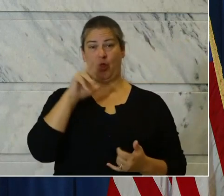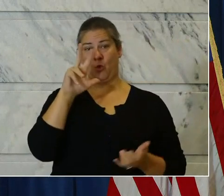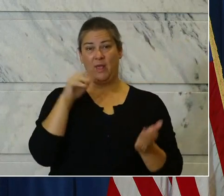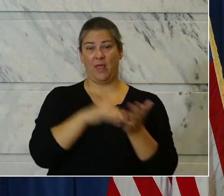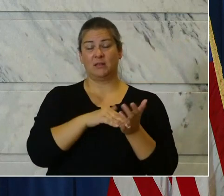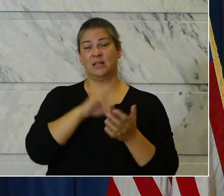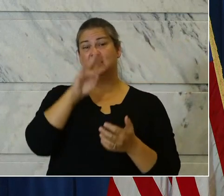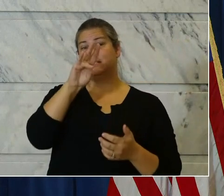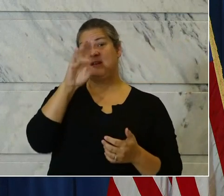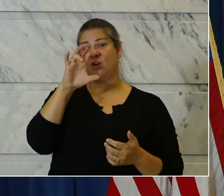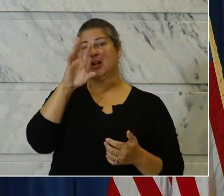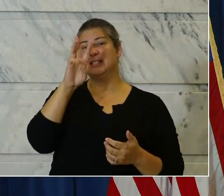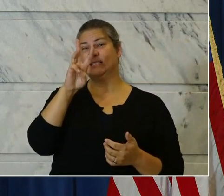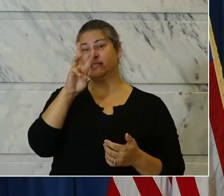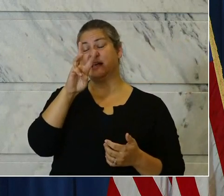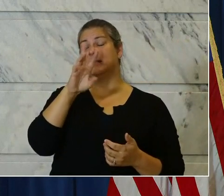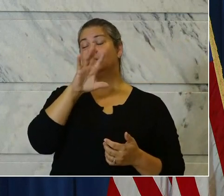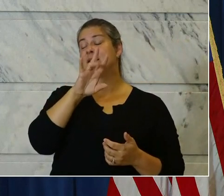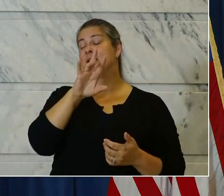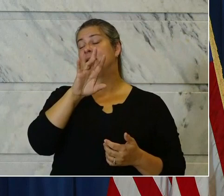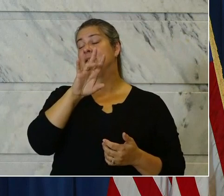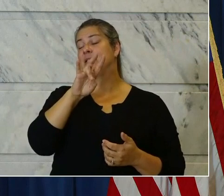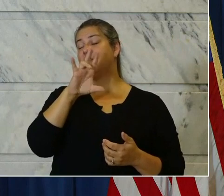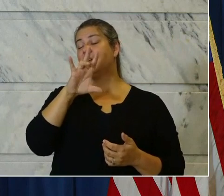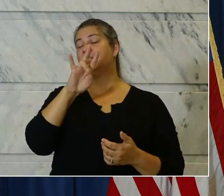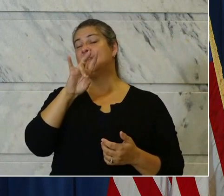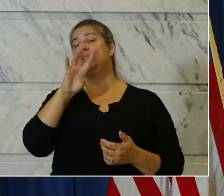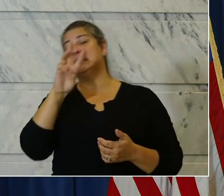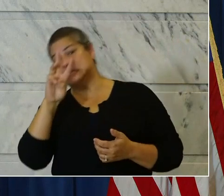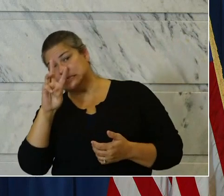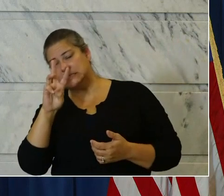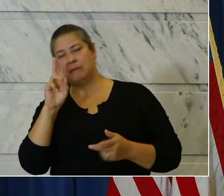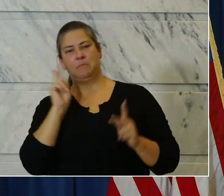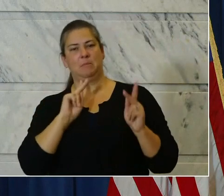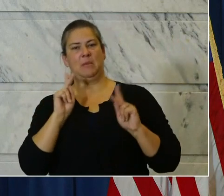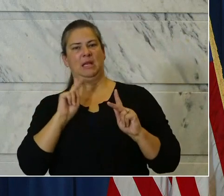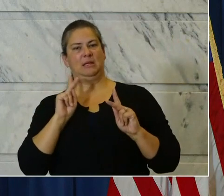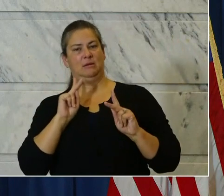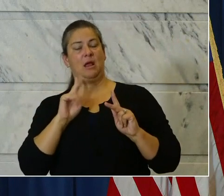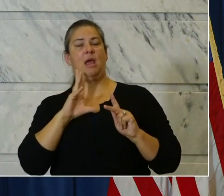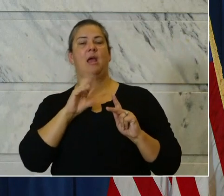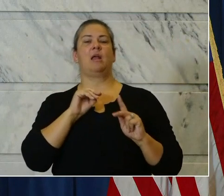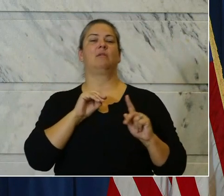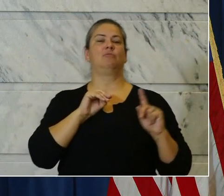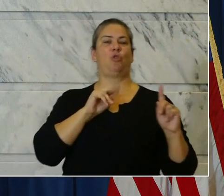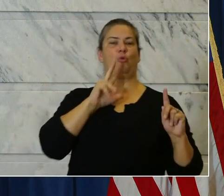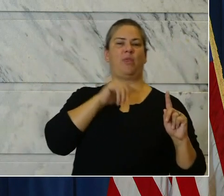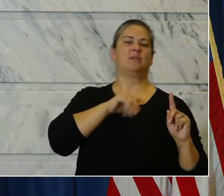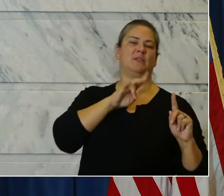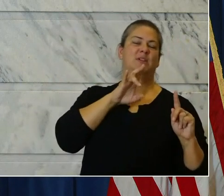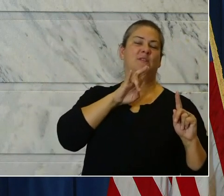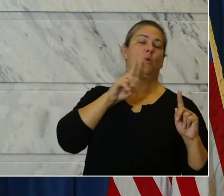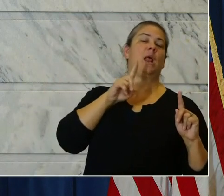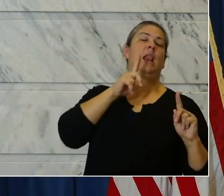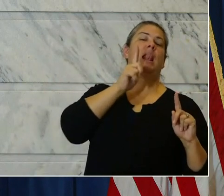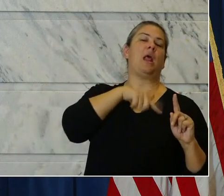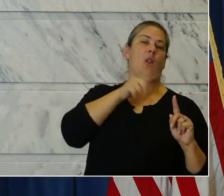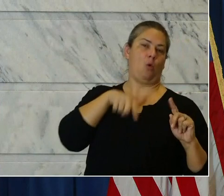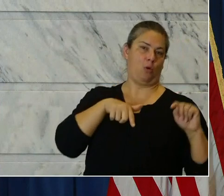PHONE HAS RECEIVED APPLICATIONS FROM THREE THOUSAND SEVEN HUNDRED AND SEVENTY SIX